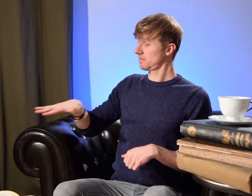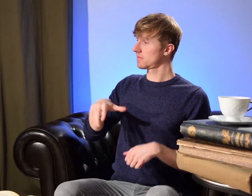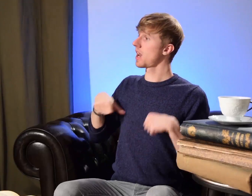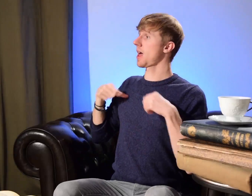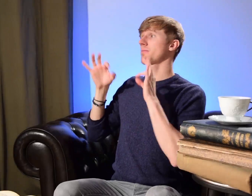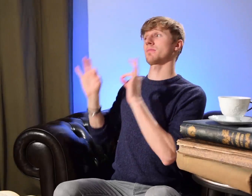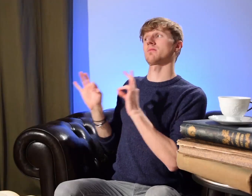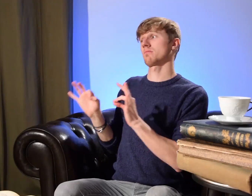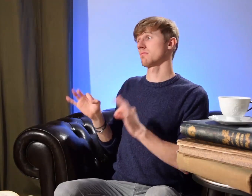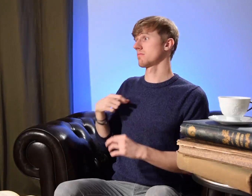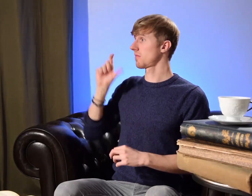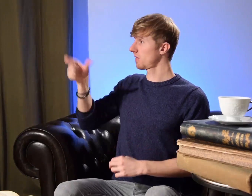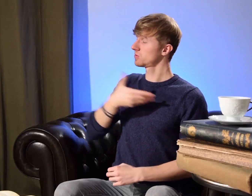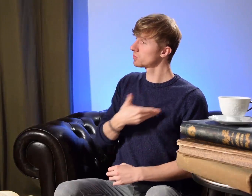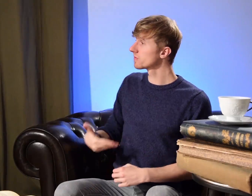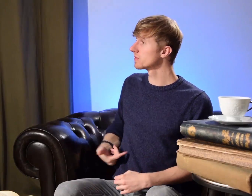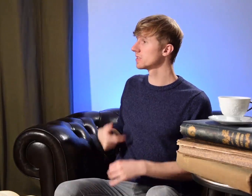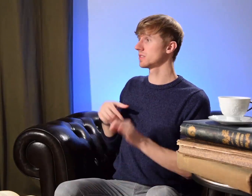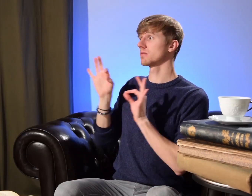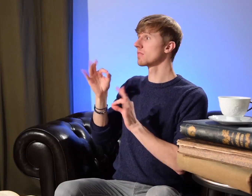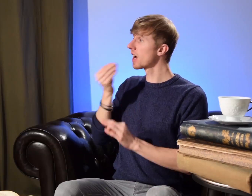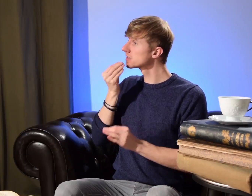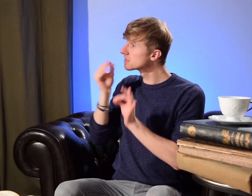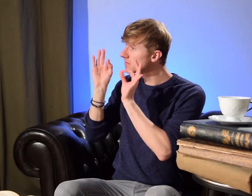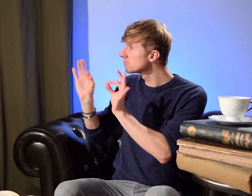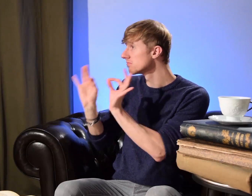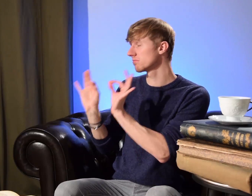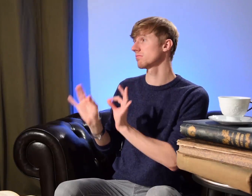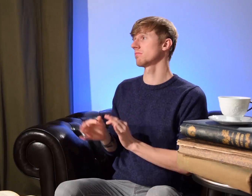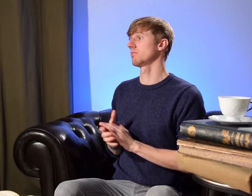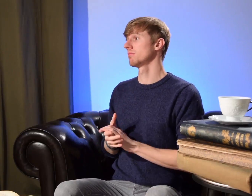"I know I have a good life here and good things to eat."